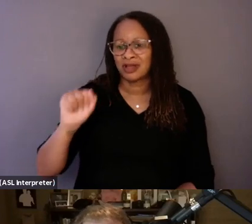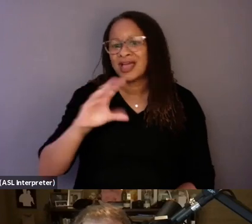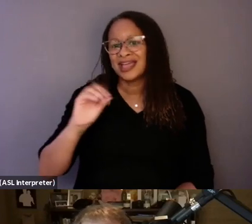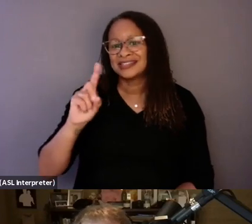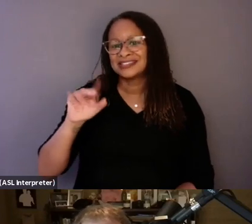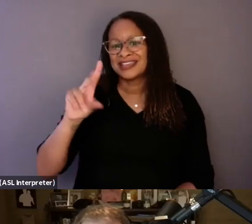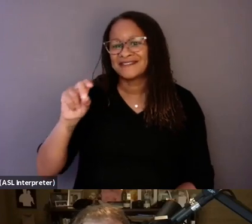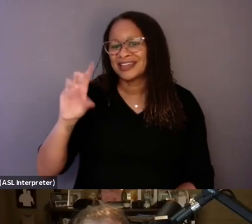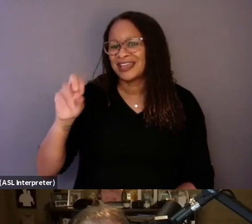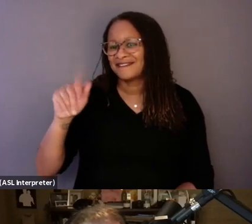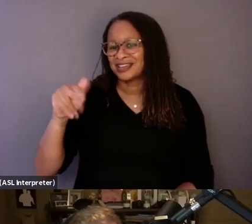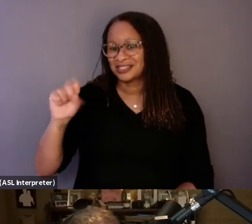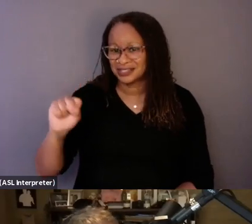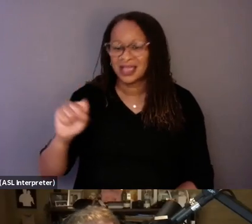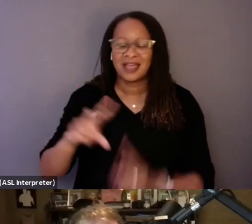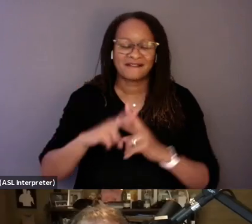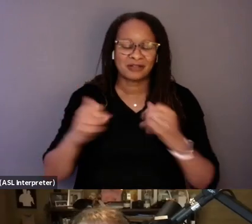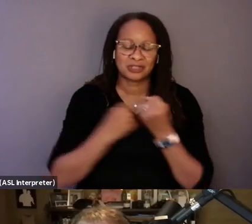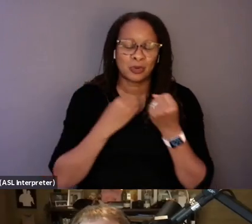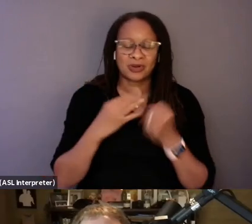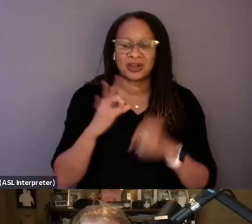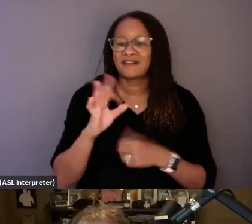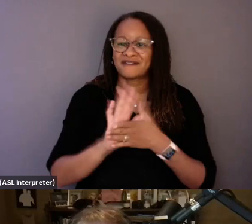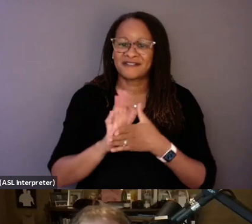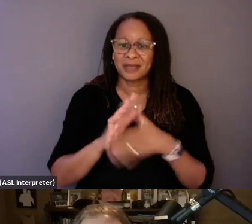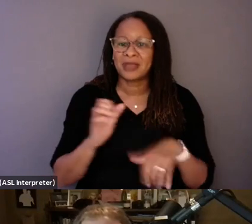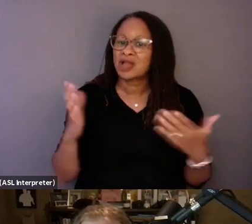of this film and just were like, "Carry on, do your thing."